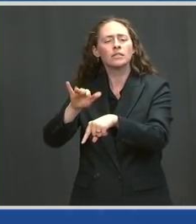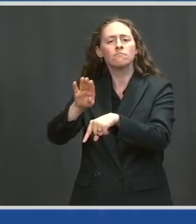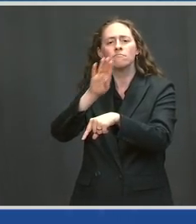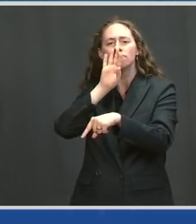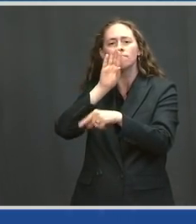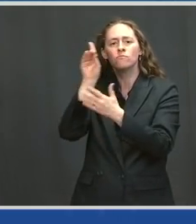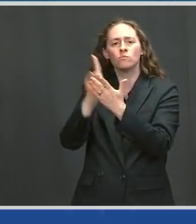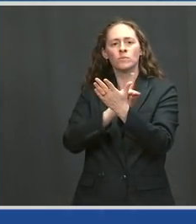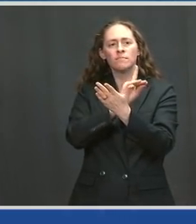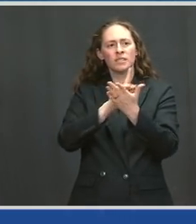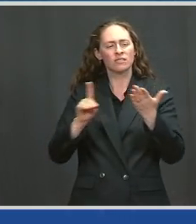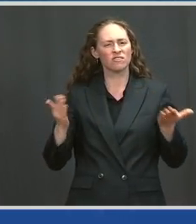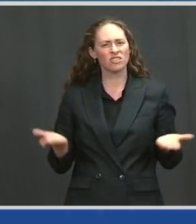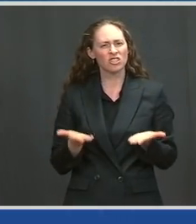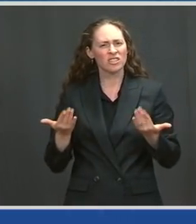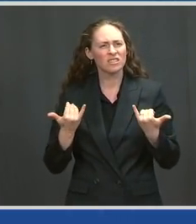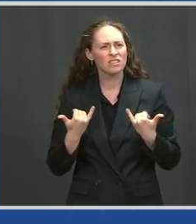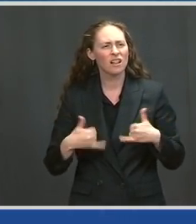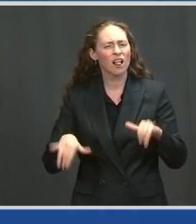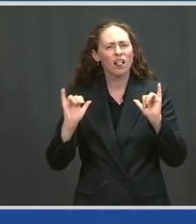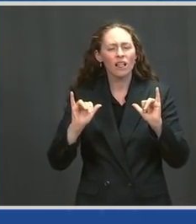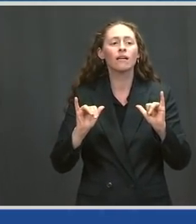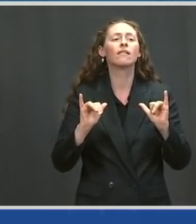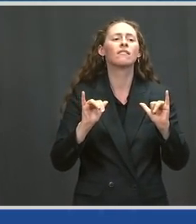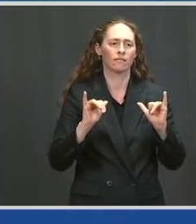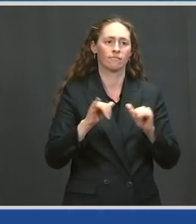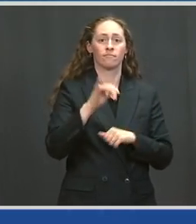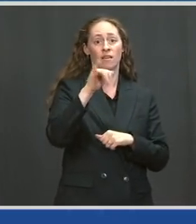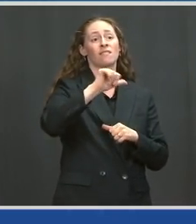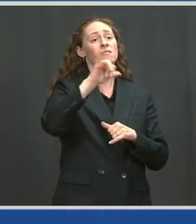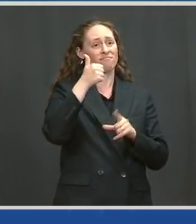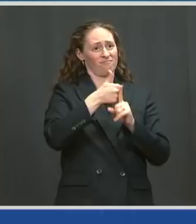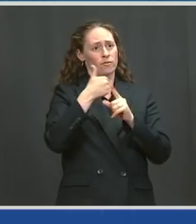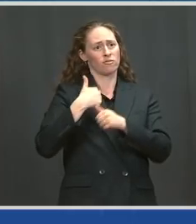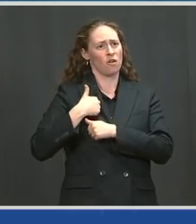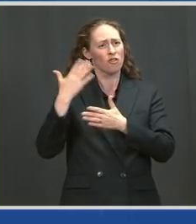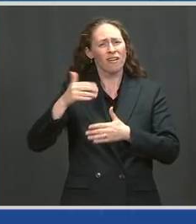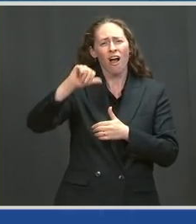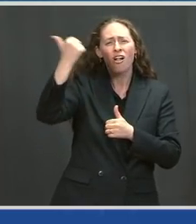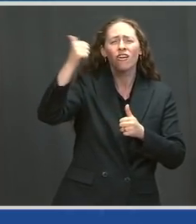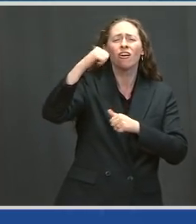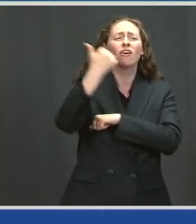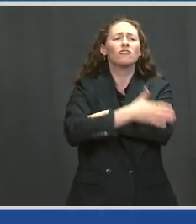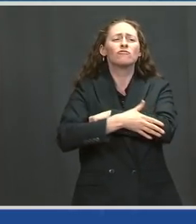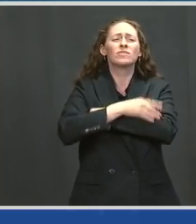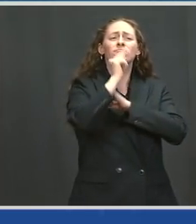Veterans have been back a few years helping after winning the first World War,